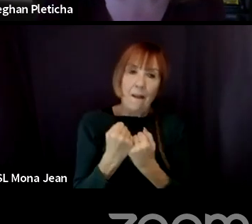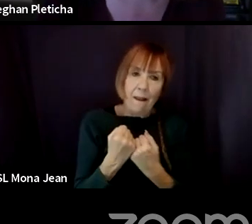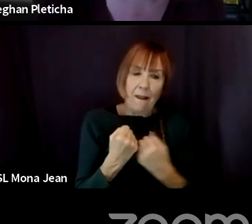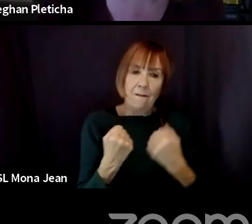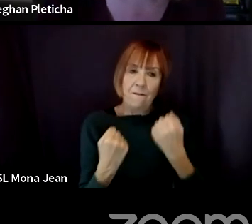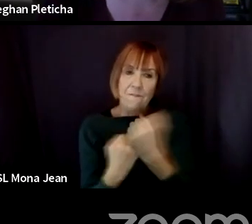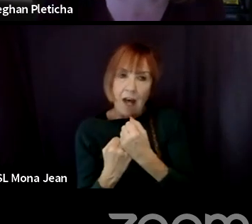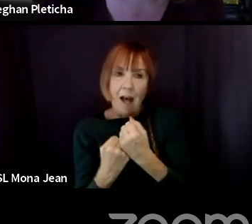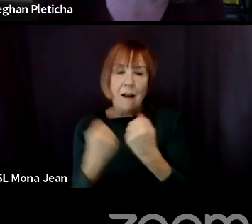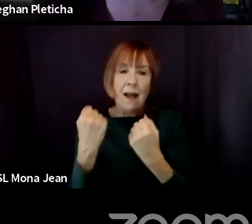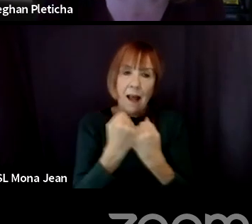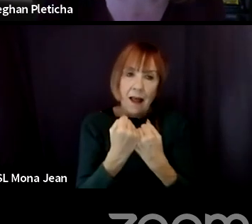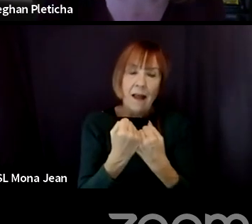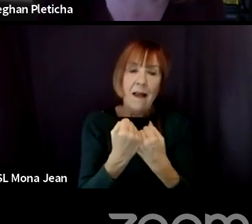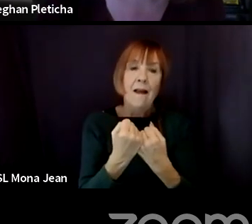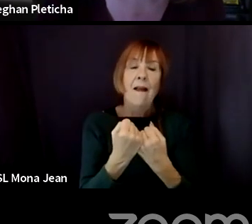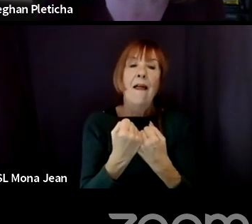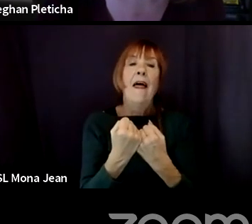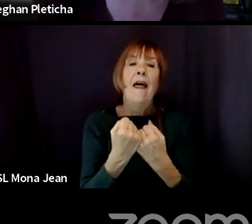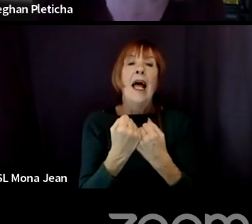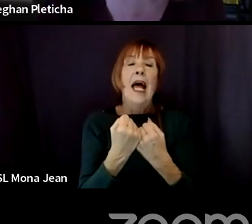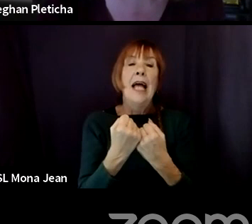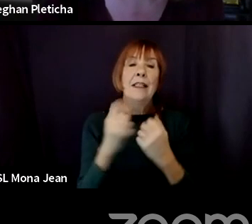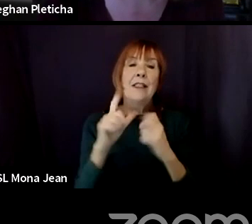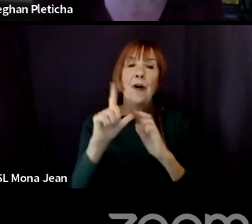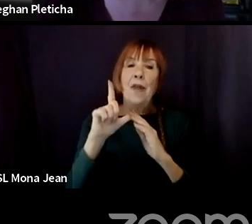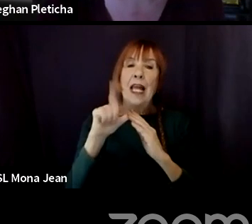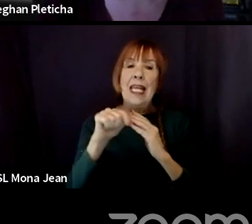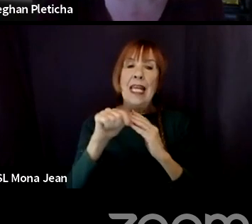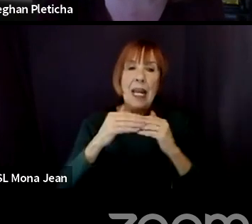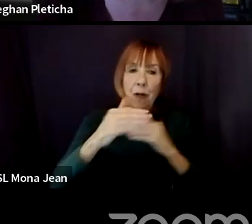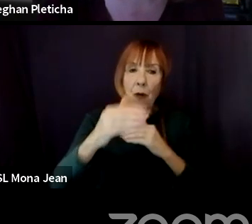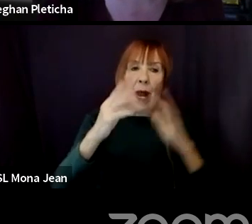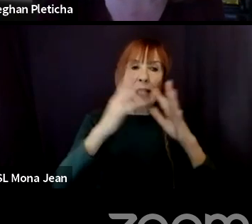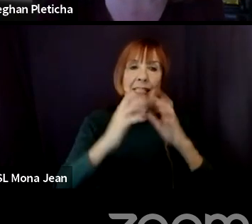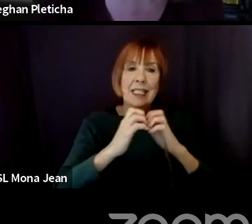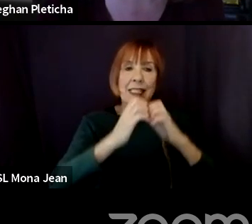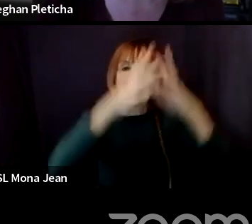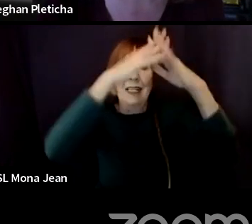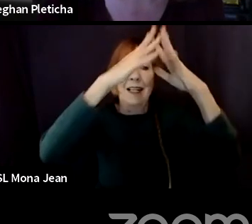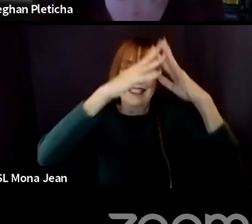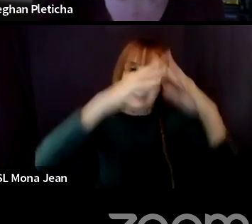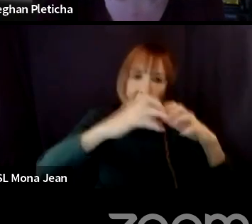and you're playing catch up the rest of the time. Yeah. In other way. I'll share this one story really quickly,